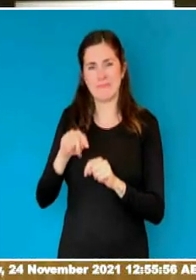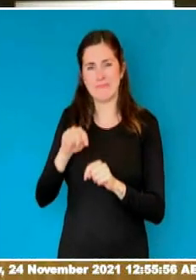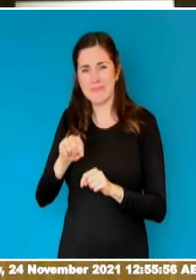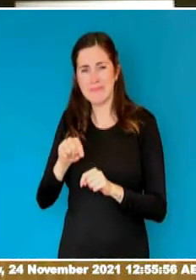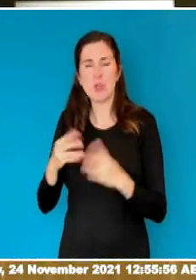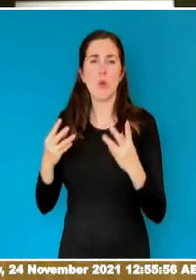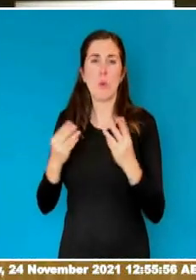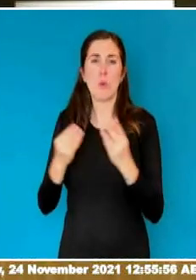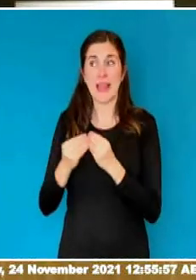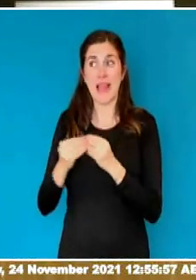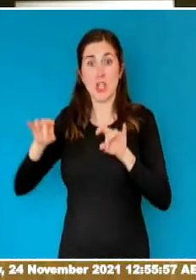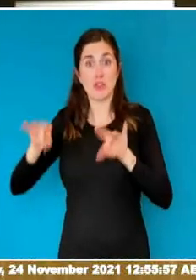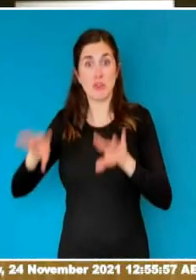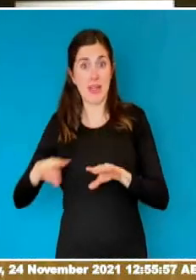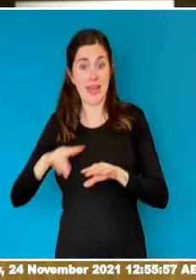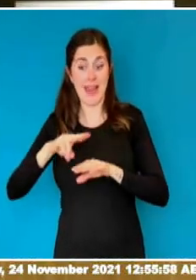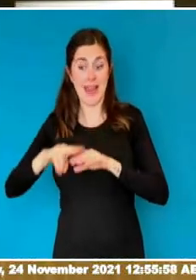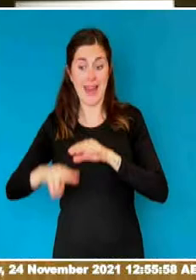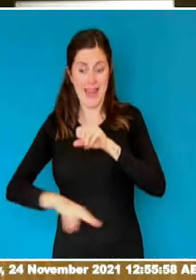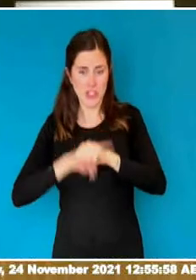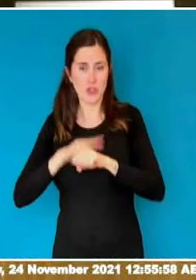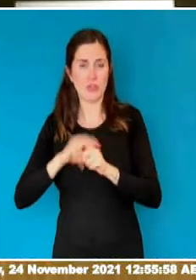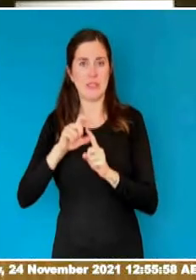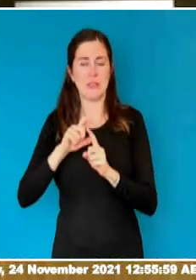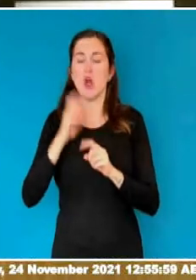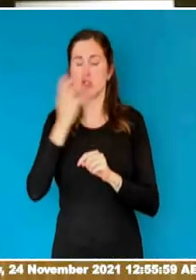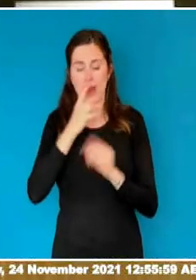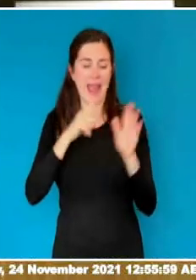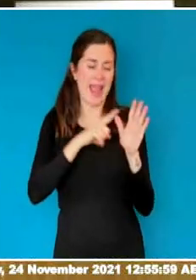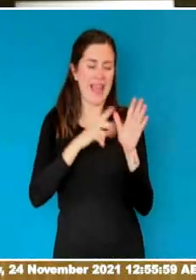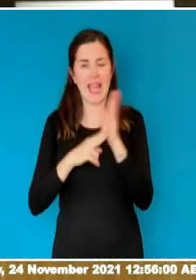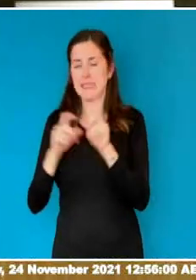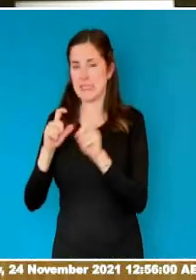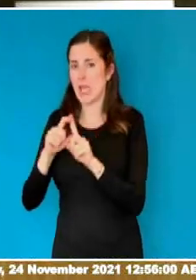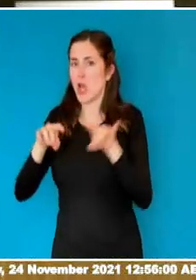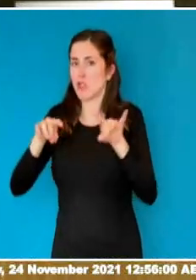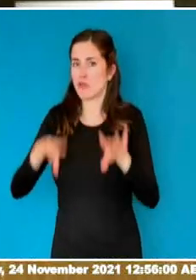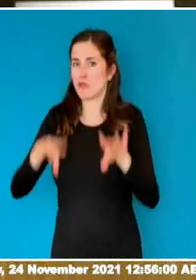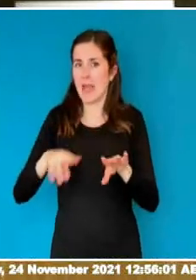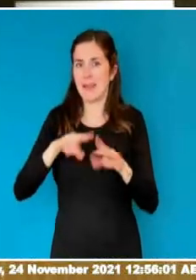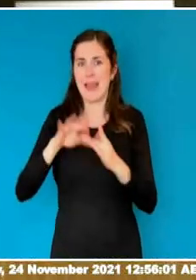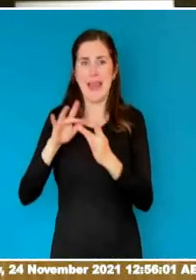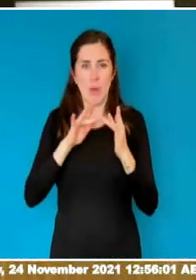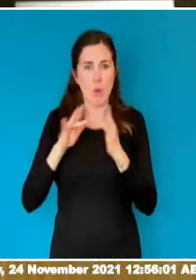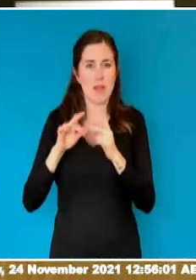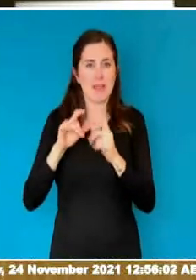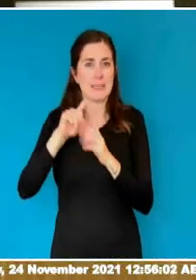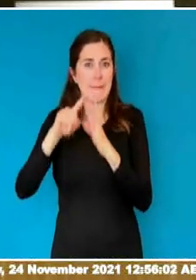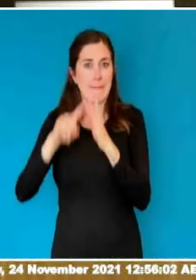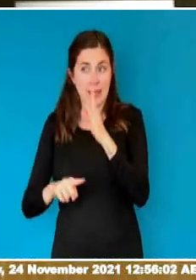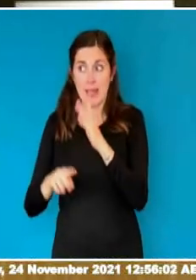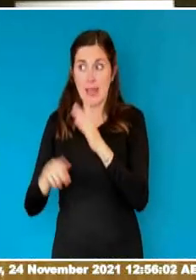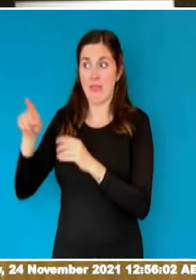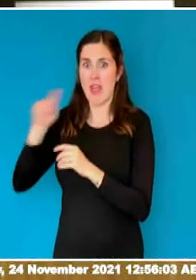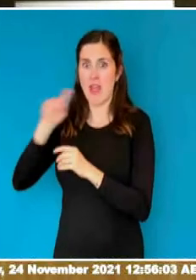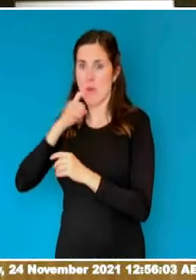Australian Network on Disability to become a confident recruiter which will help us to